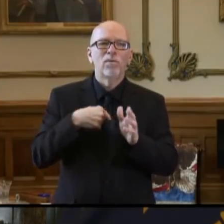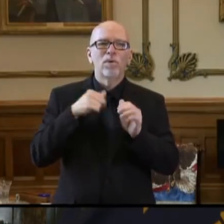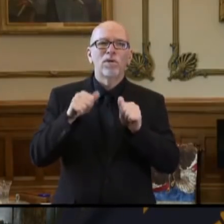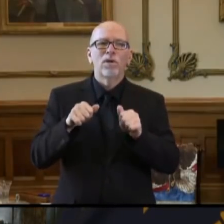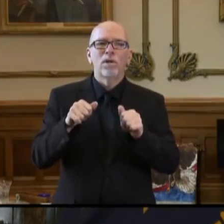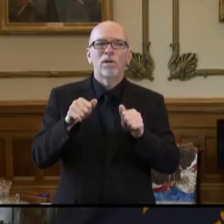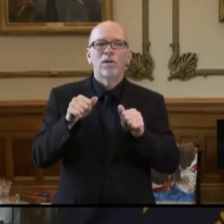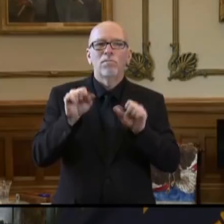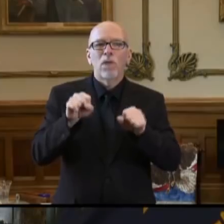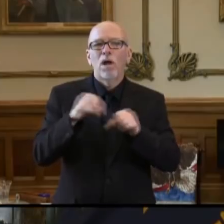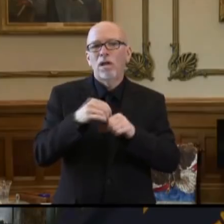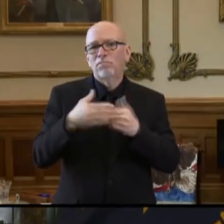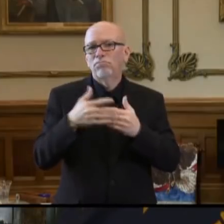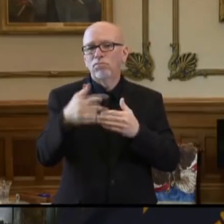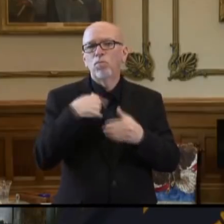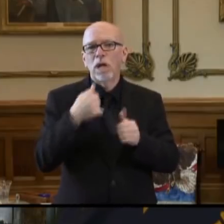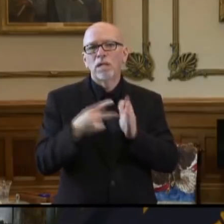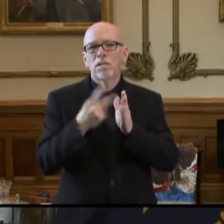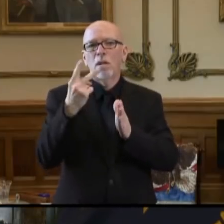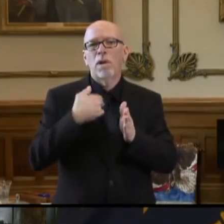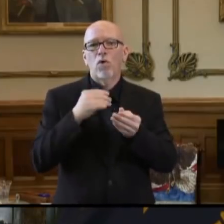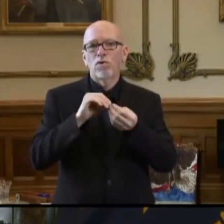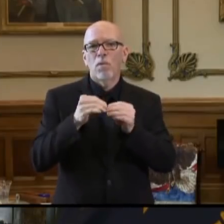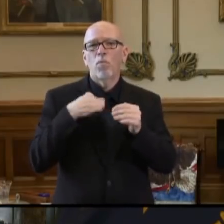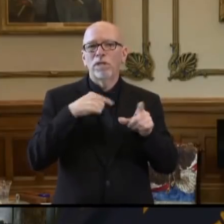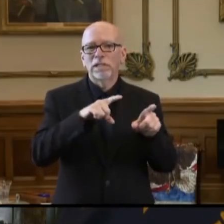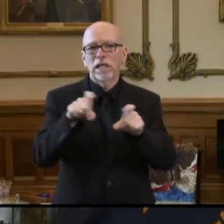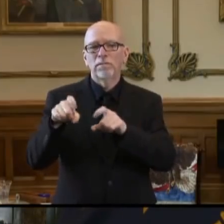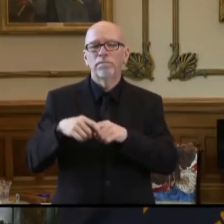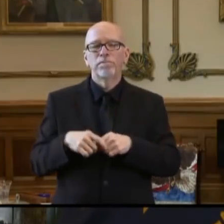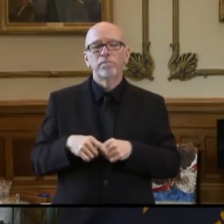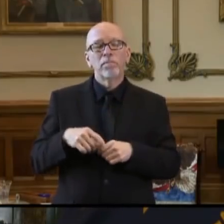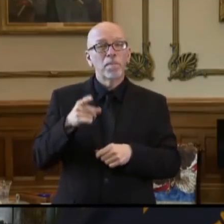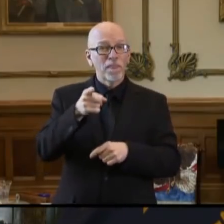CONTINUES TO INCREASE AND AS WE WORK WITH OTHER LABS HERE IN THE STATE THAT COULD